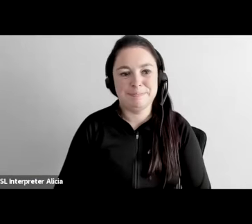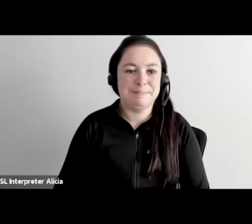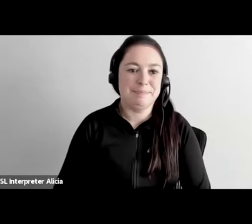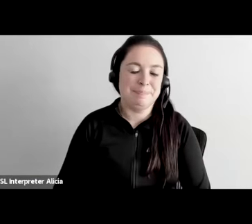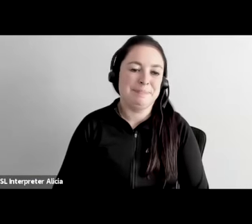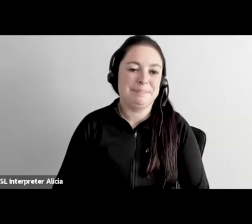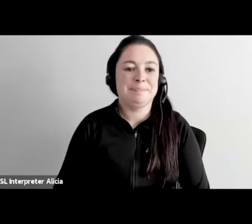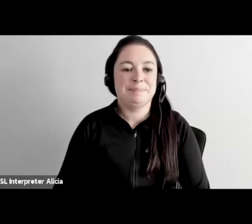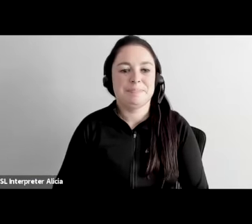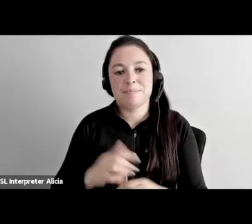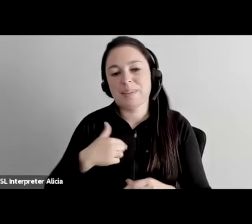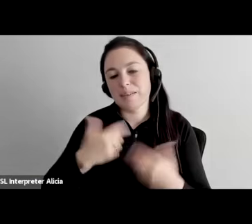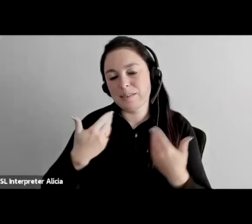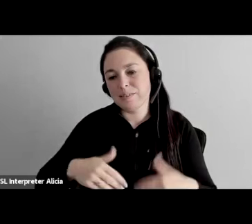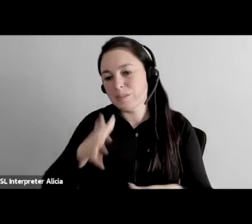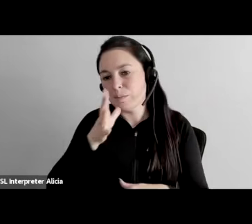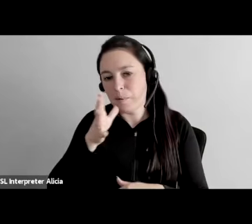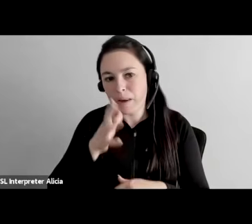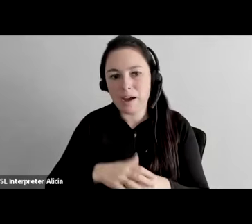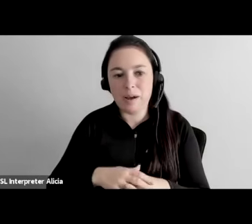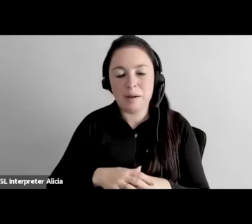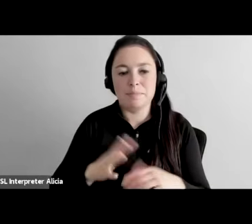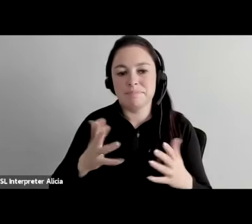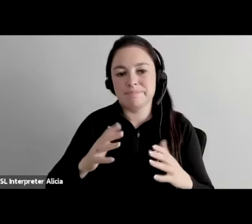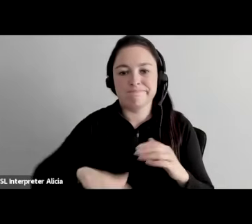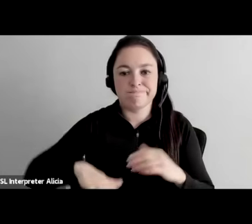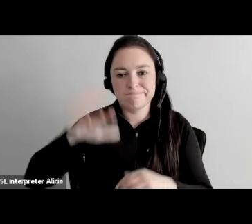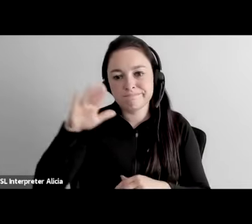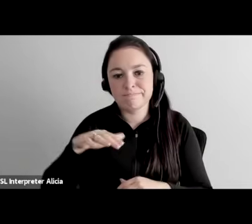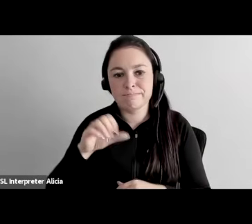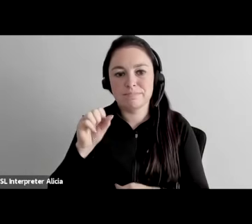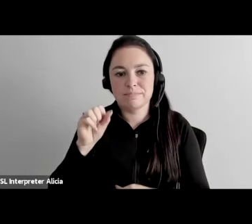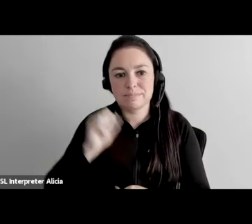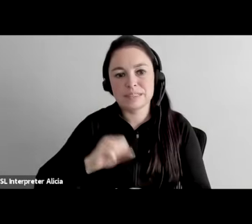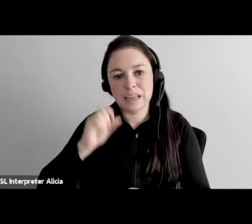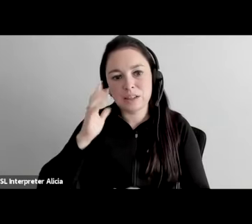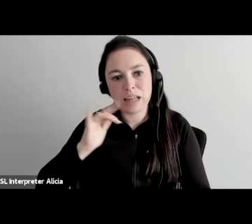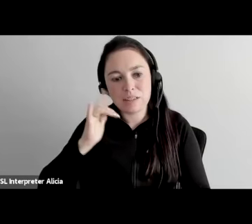Southern California native and across disability rights advocate. I care deeply about how